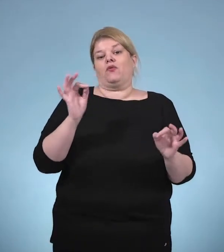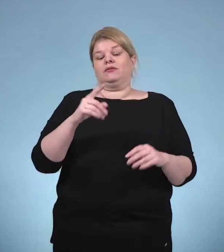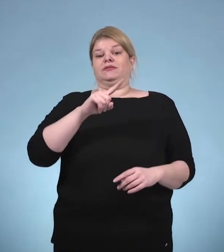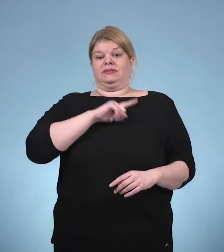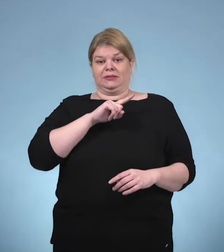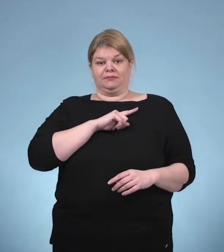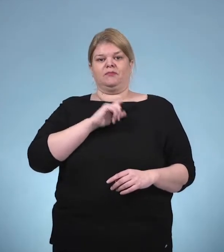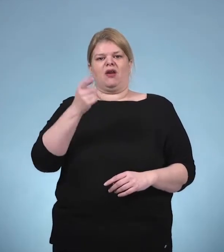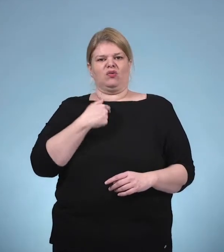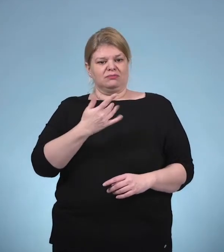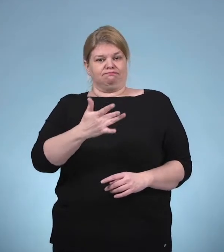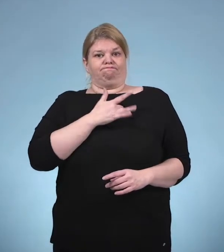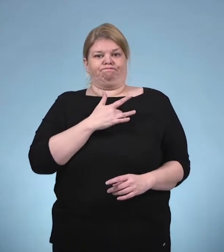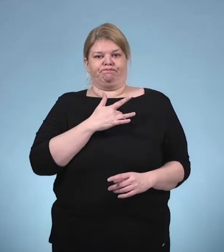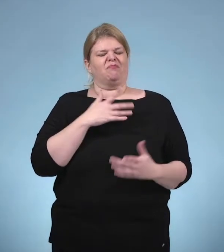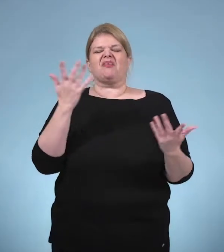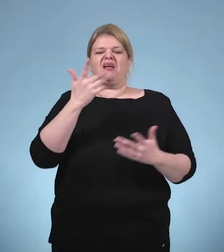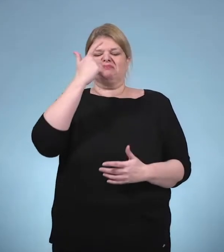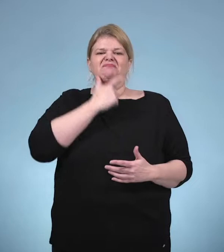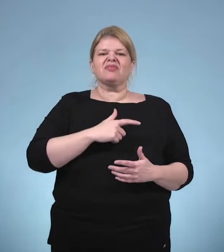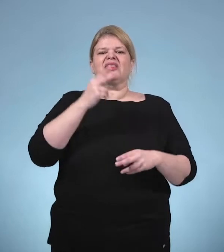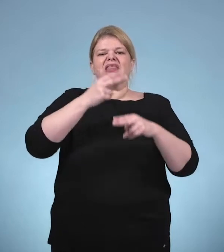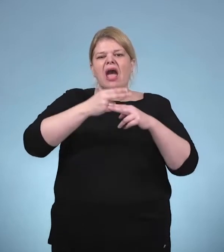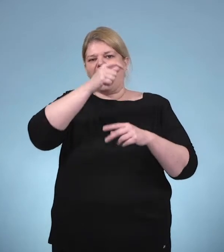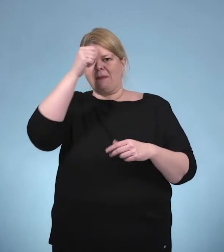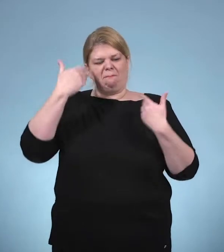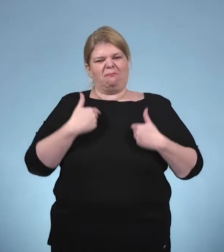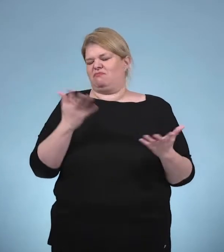The scene can be a re-enactment of a personal experience or an imagined situation.